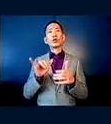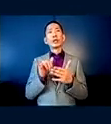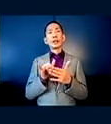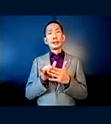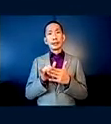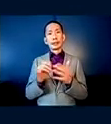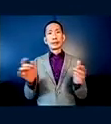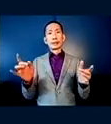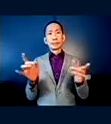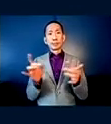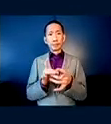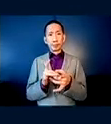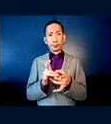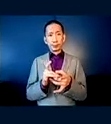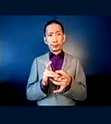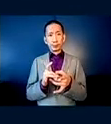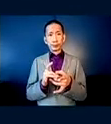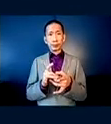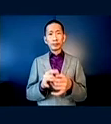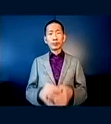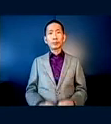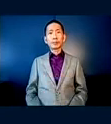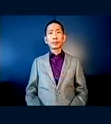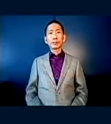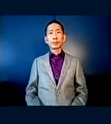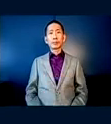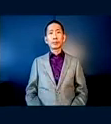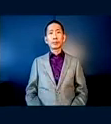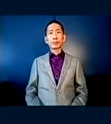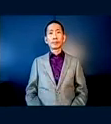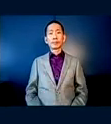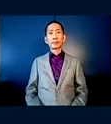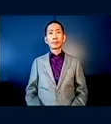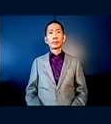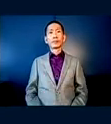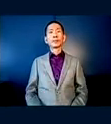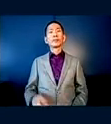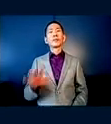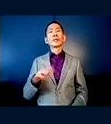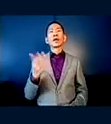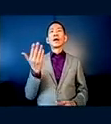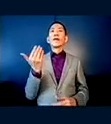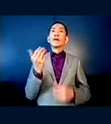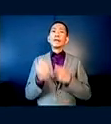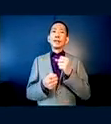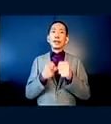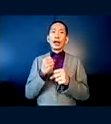OBJECTIVE IS TO DO THIS CONFLATION.